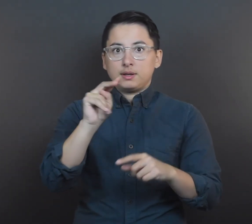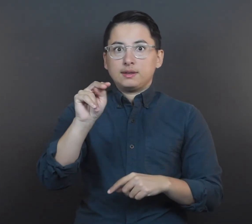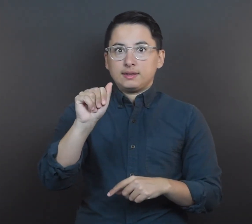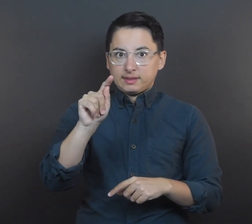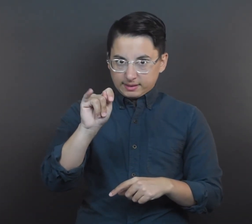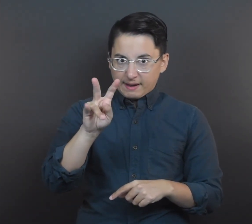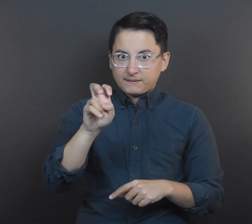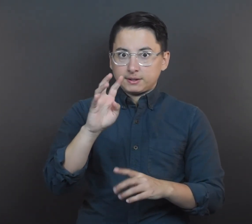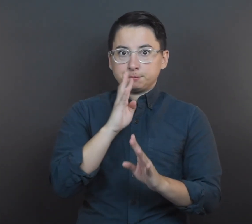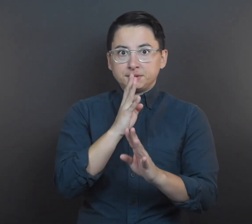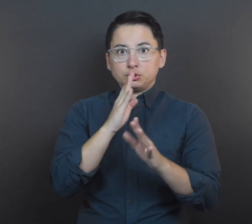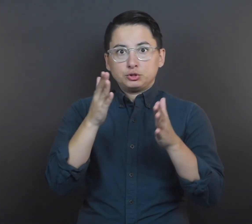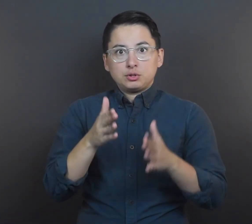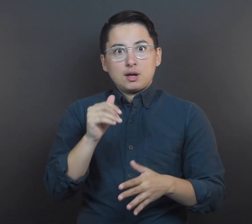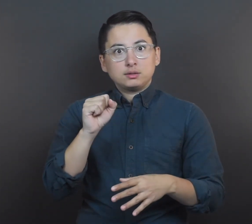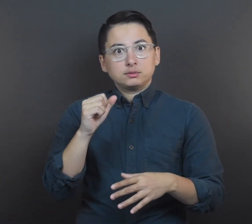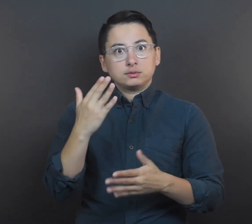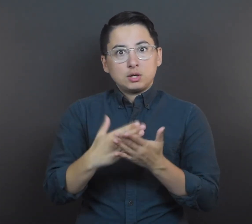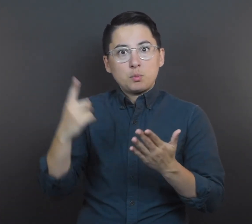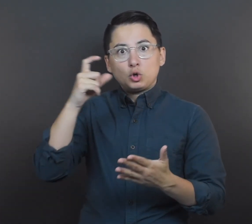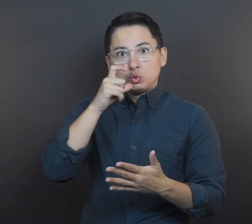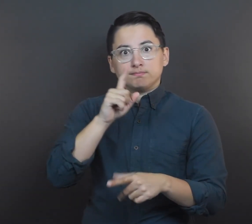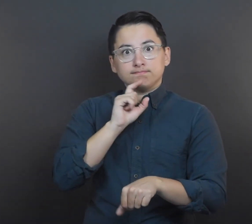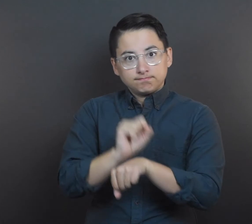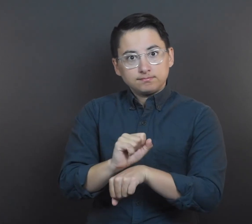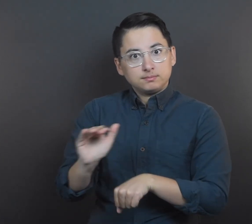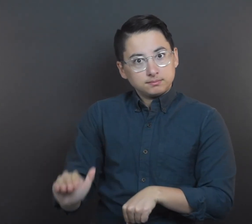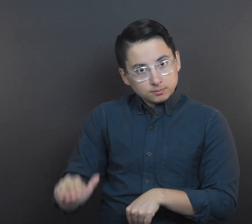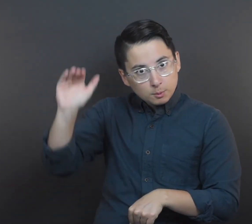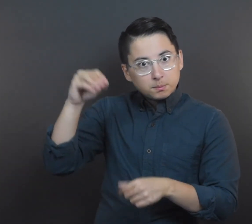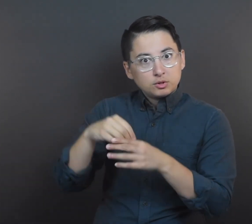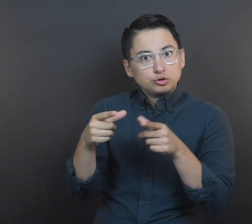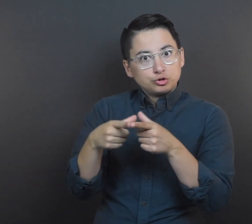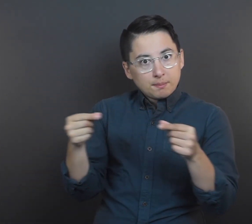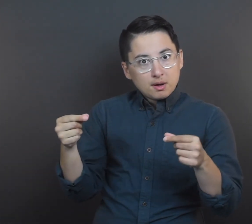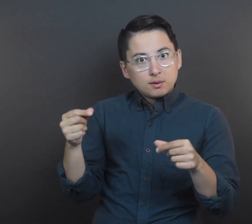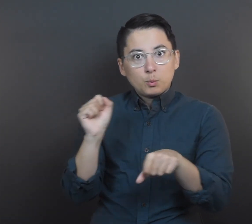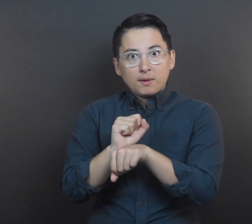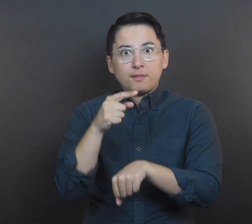not just as a native speaker but someone who grew up in Japan,” Mitsuru says.